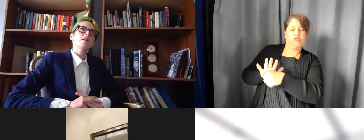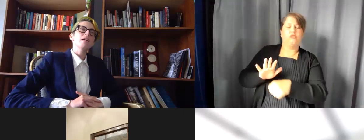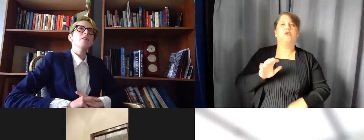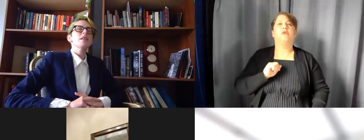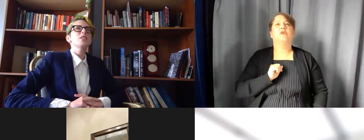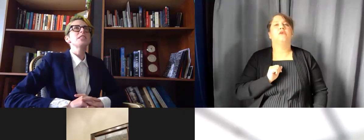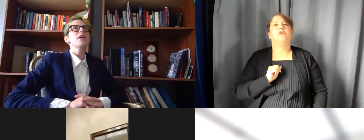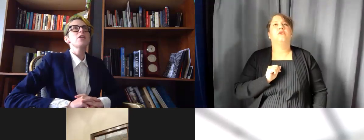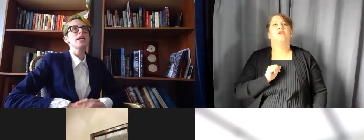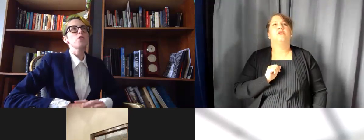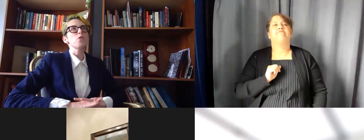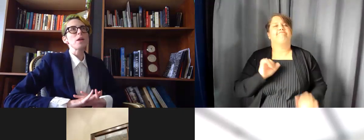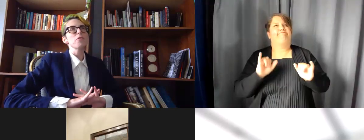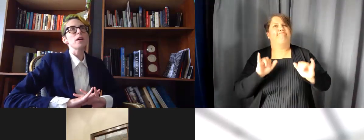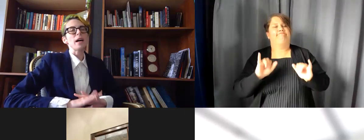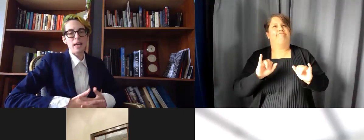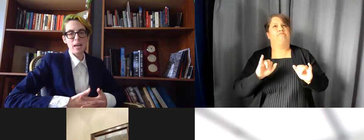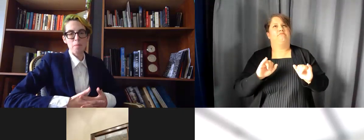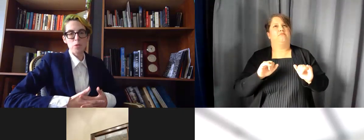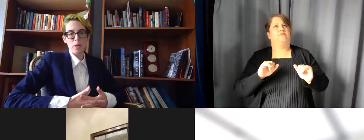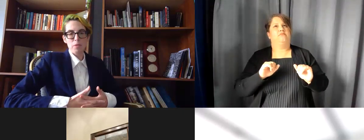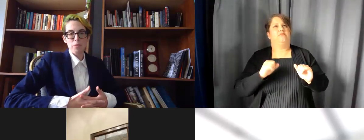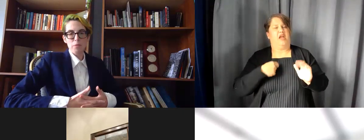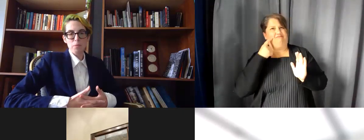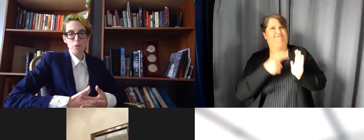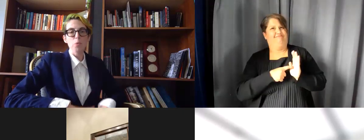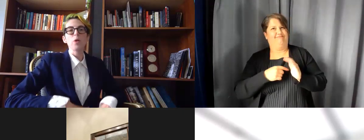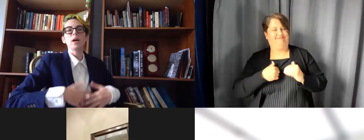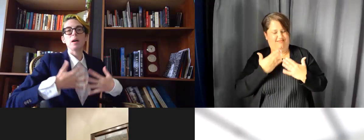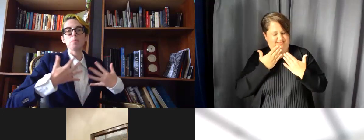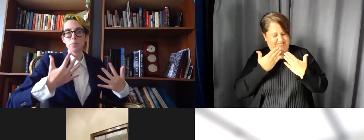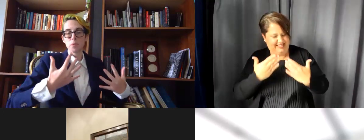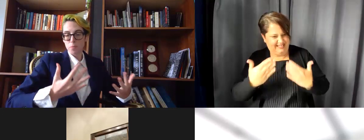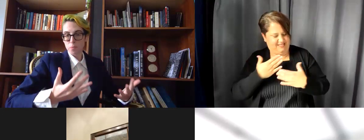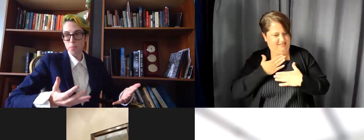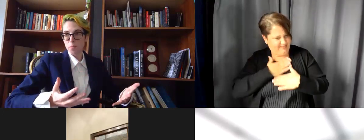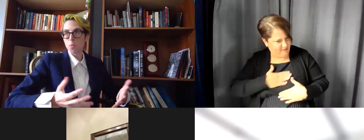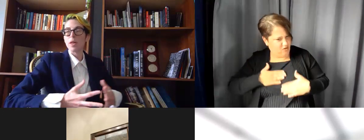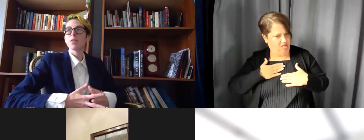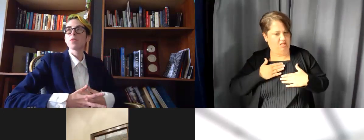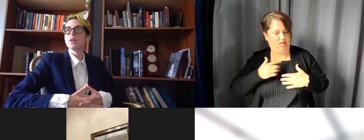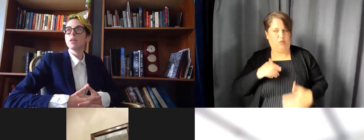Farrah Garland: and not like just acknowledging how grateful I am to have grown up Farrah Garland: with.